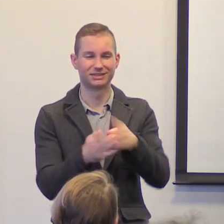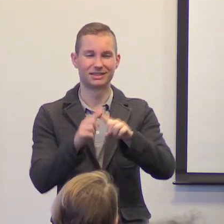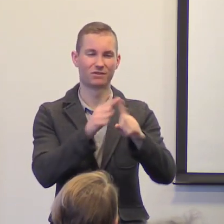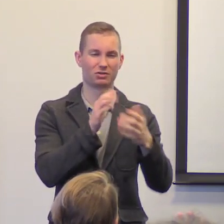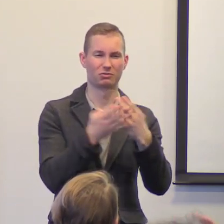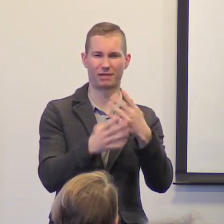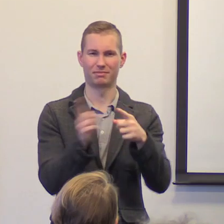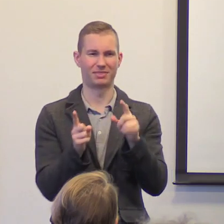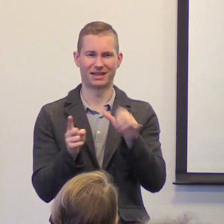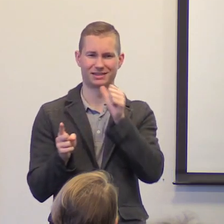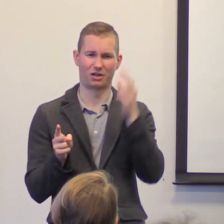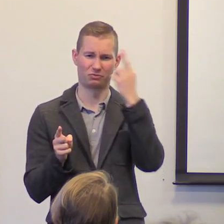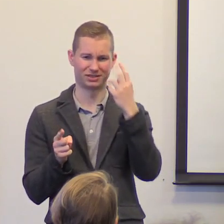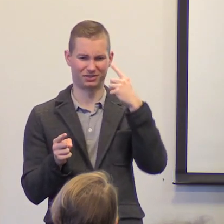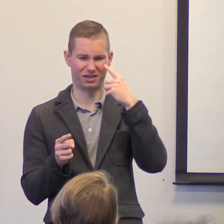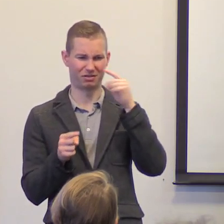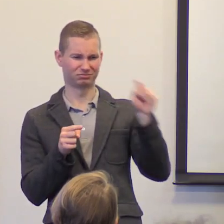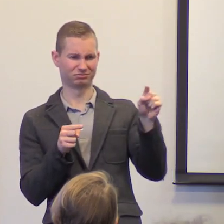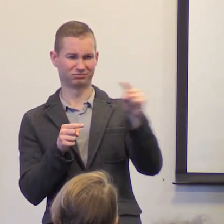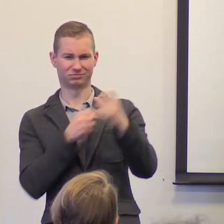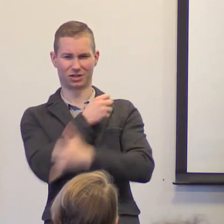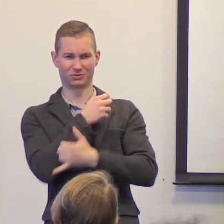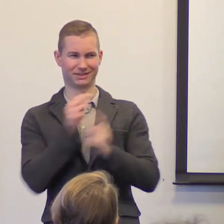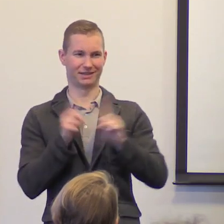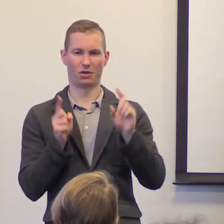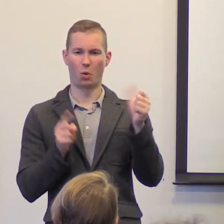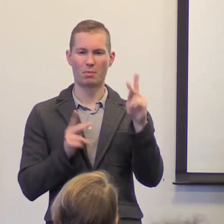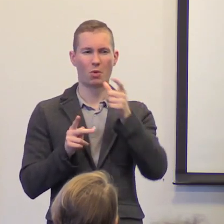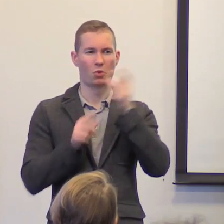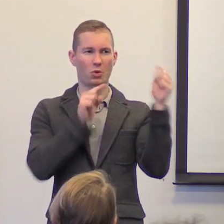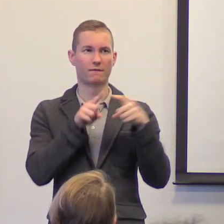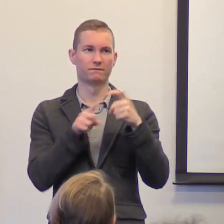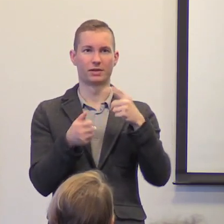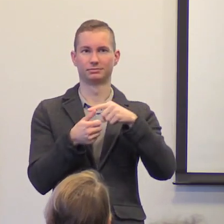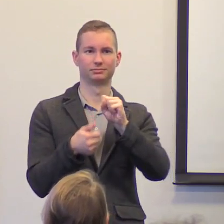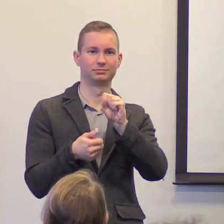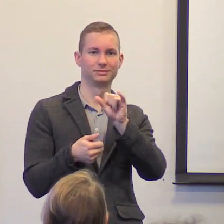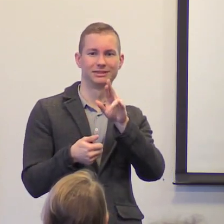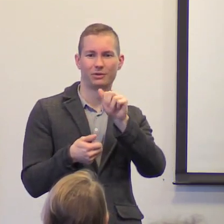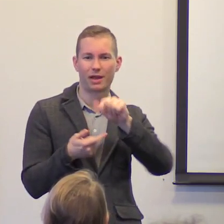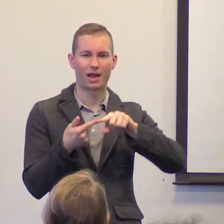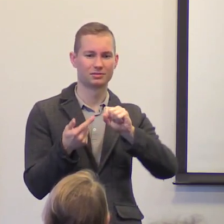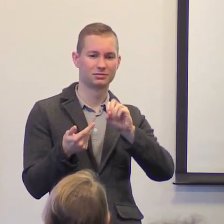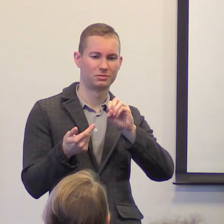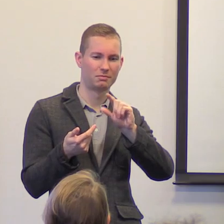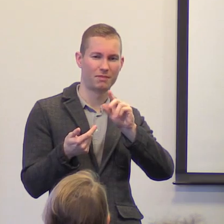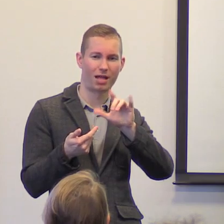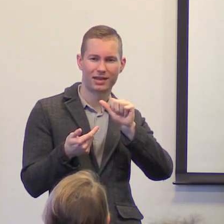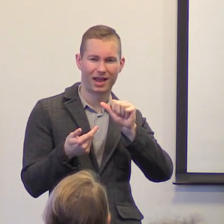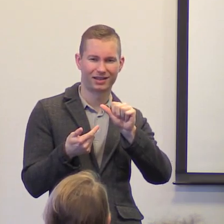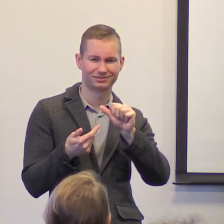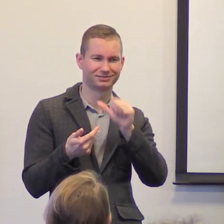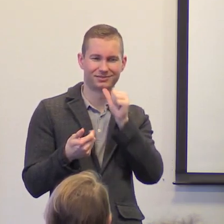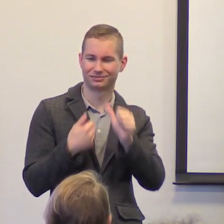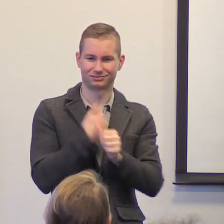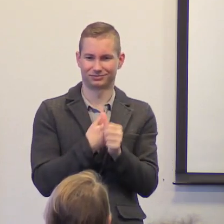reason to think that these countries are different or that the people that come from Syria and Somalia, etc. pose a danger to us.